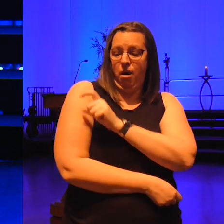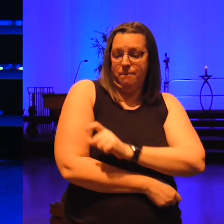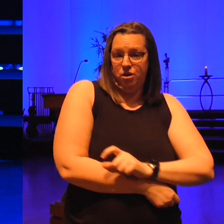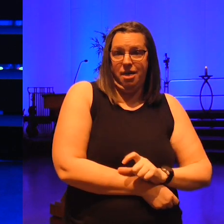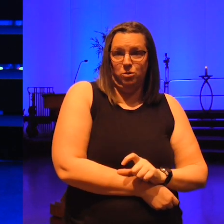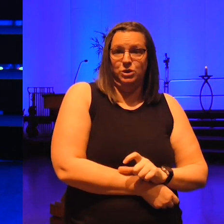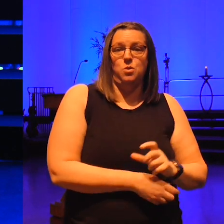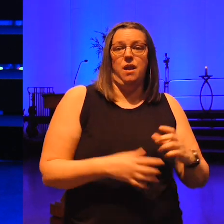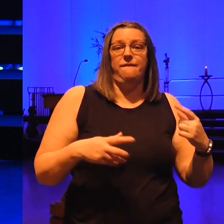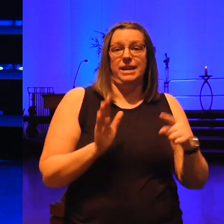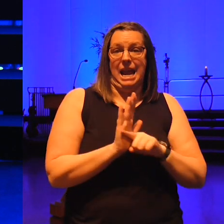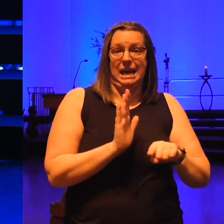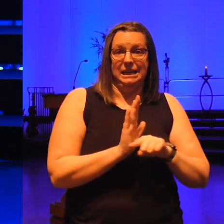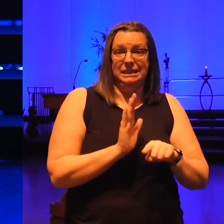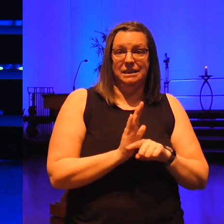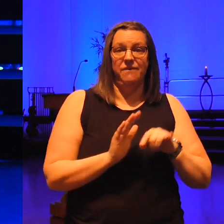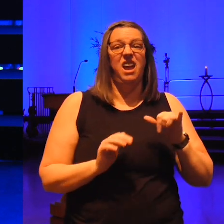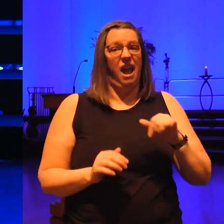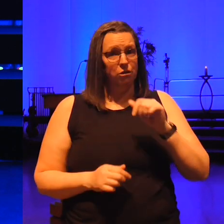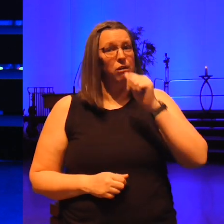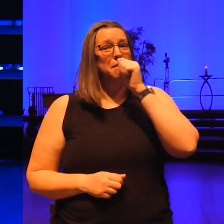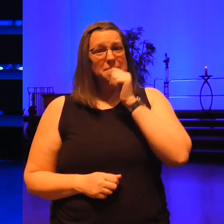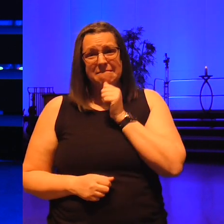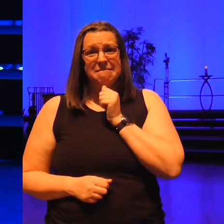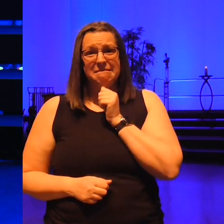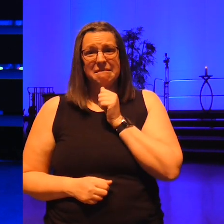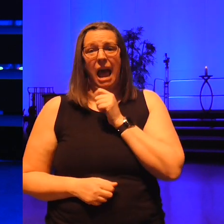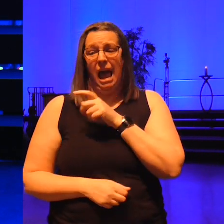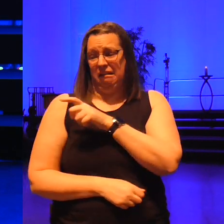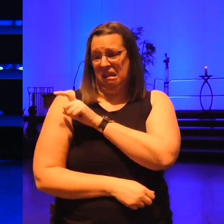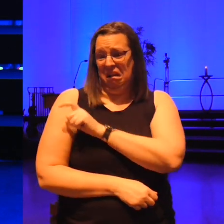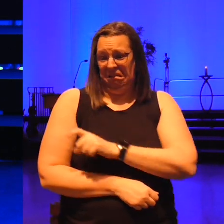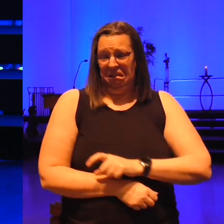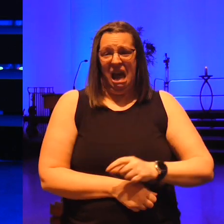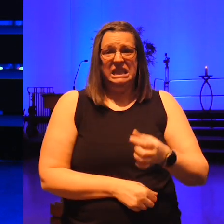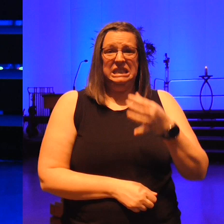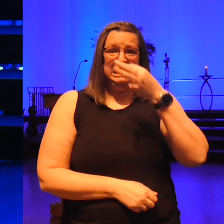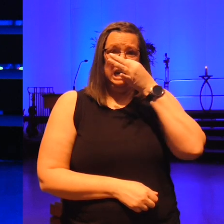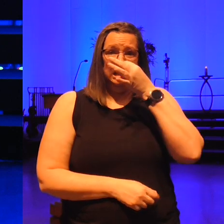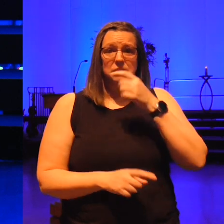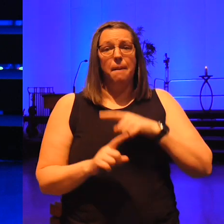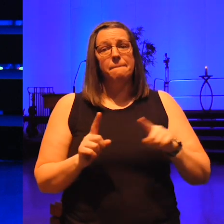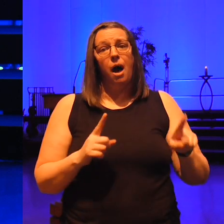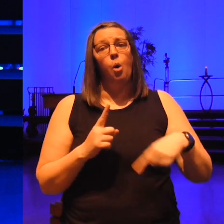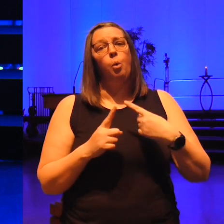it's suffocating and the rubber stinks but once you start meditating and Diving within the clown